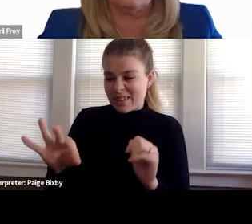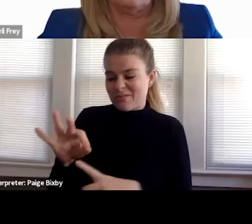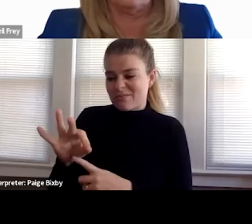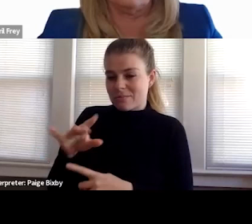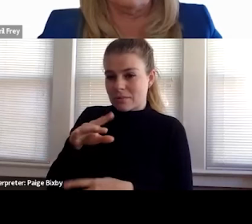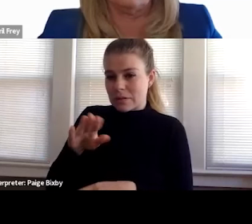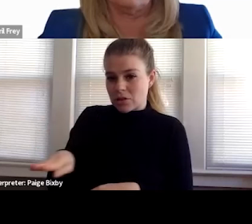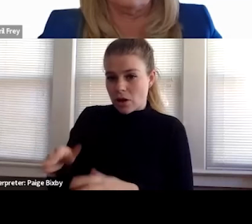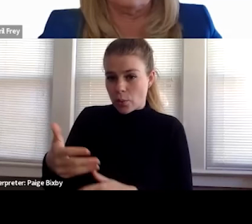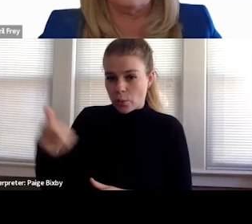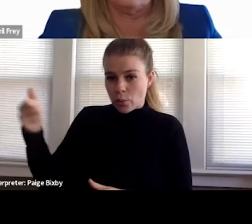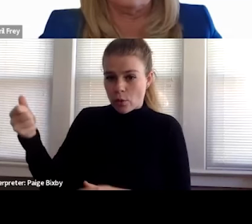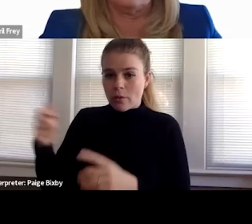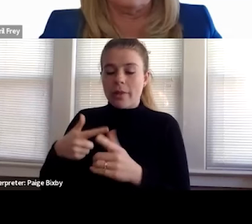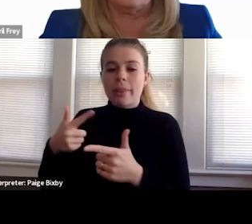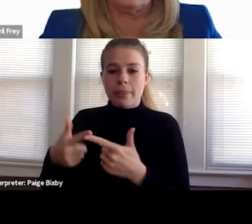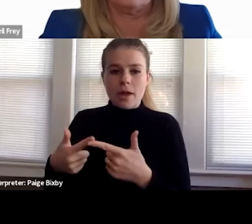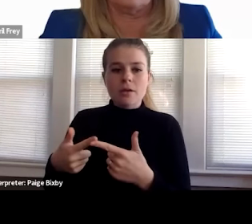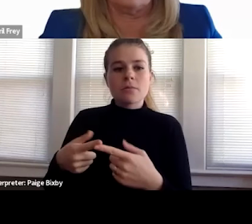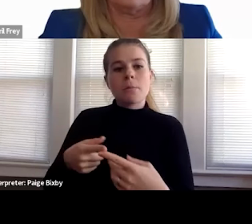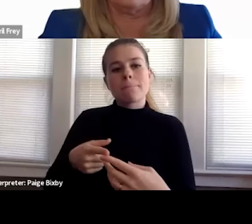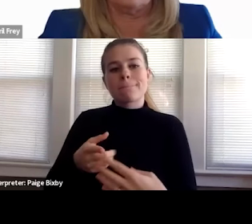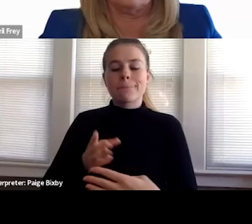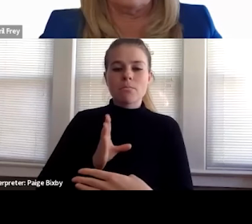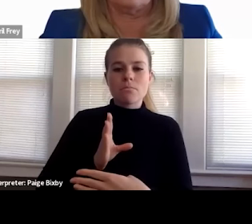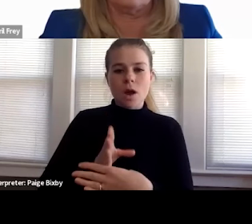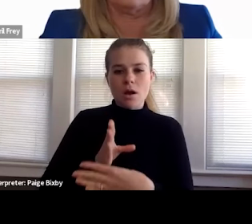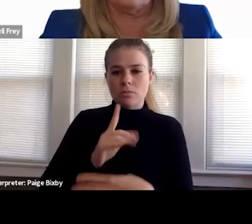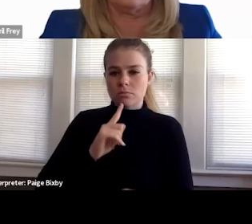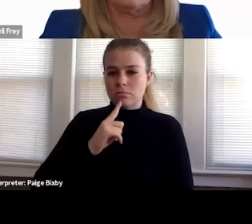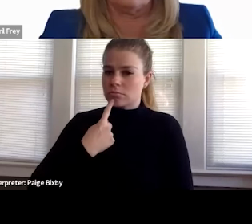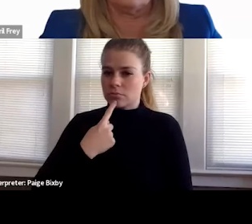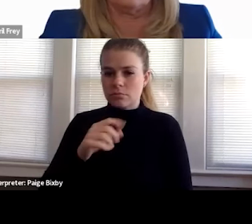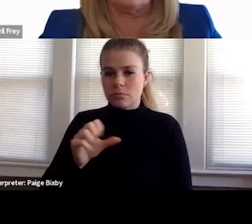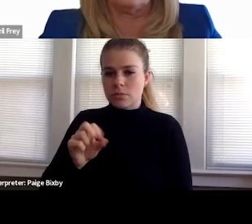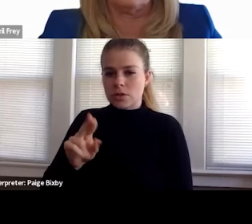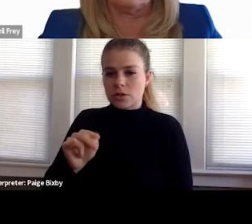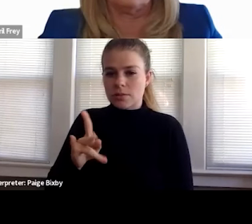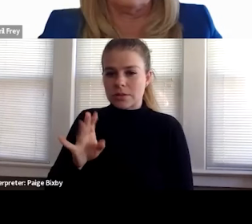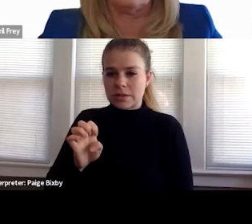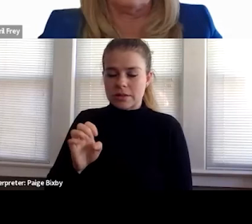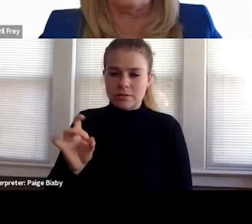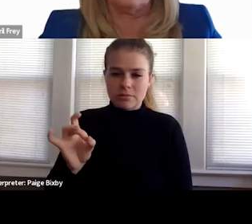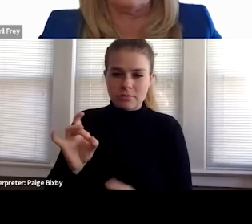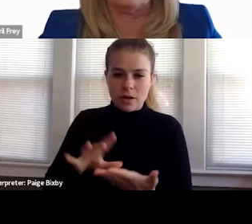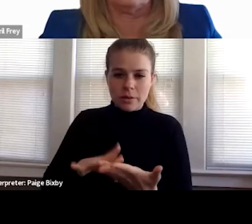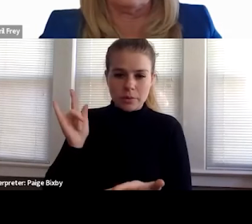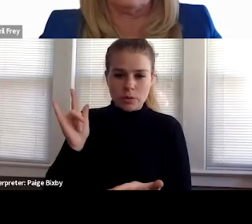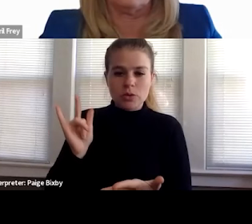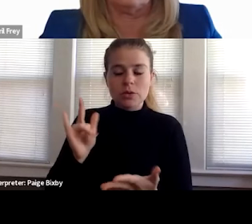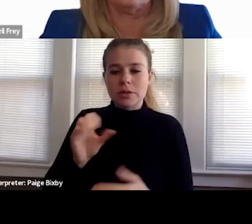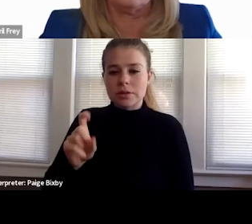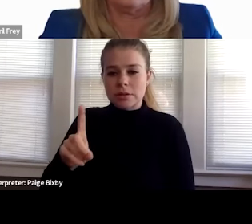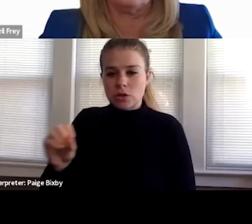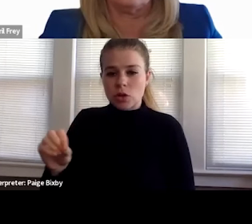then there is a moderate to severe substance use disorder, and the family needs additional supports, refer to the family treatment court. There should be no other questions asked,